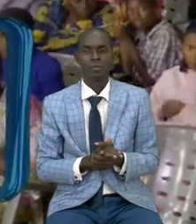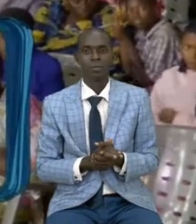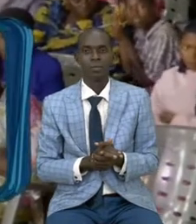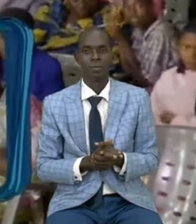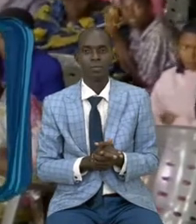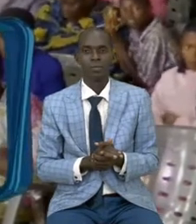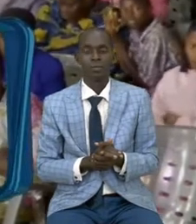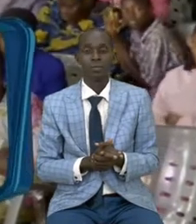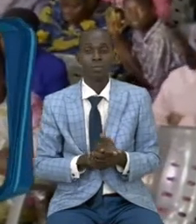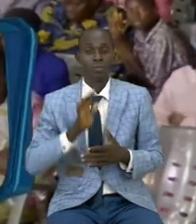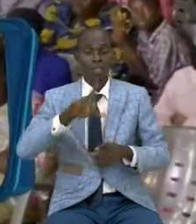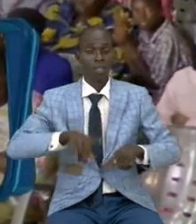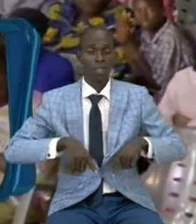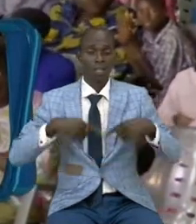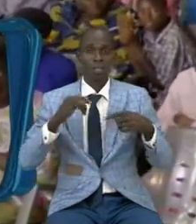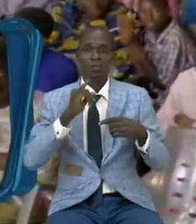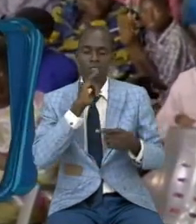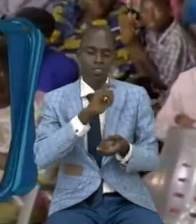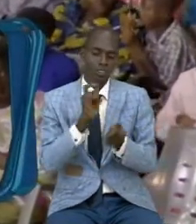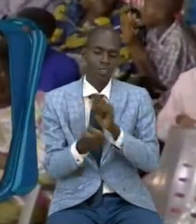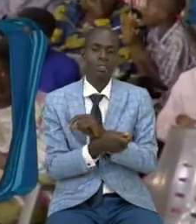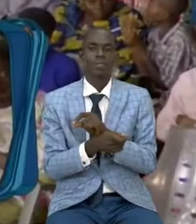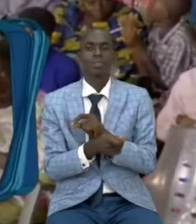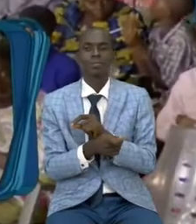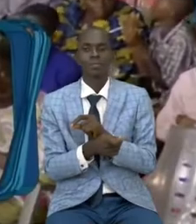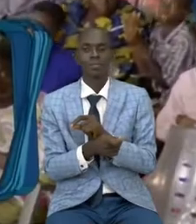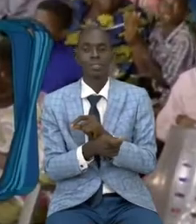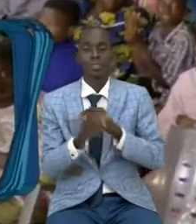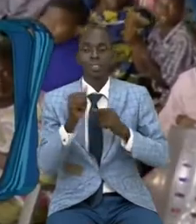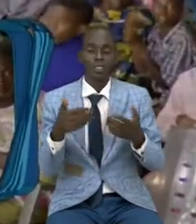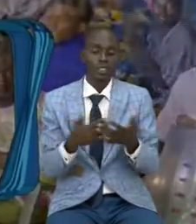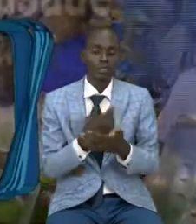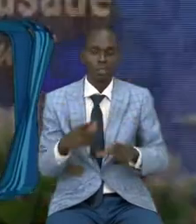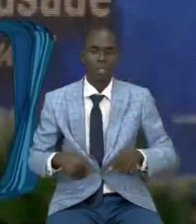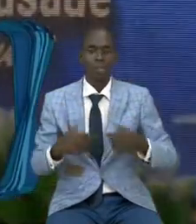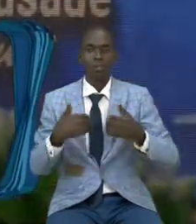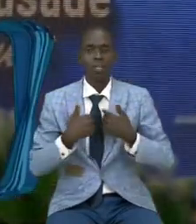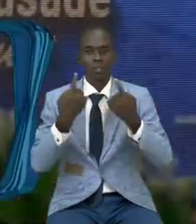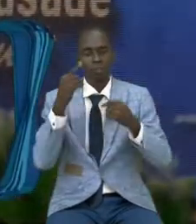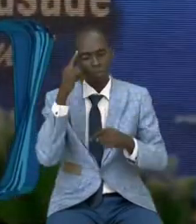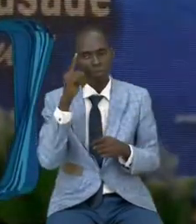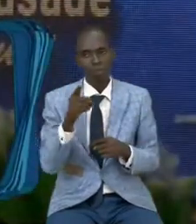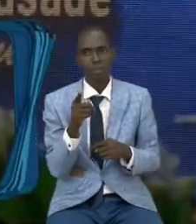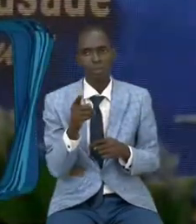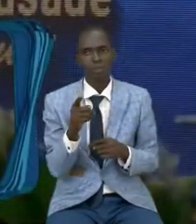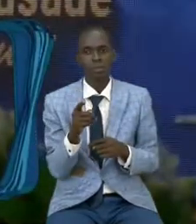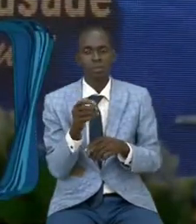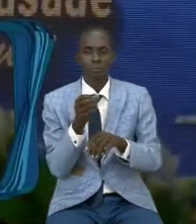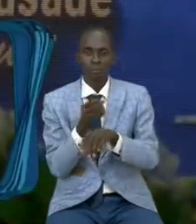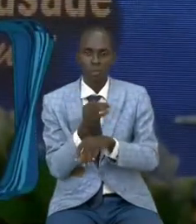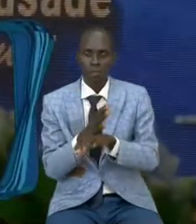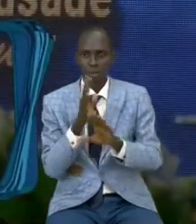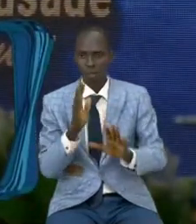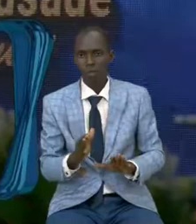your life is changed a new life has come cancer laws please move very fast